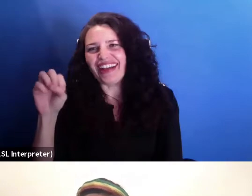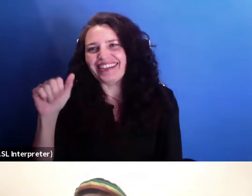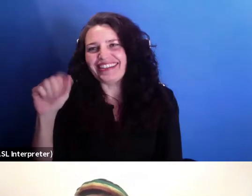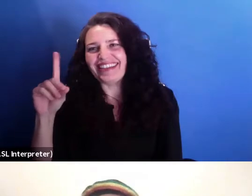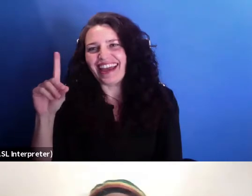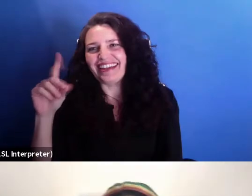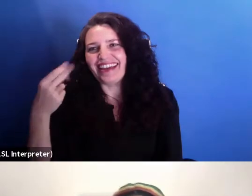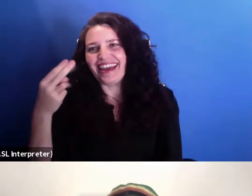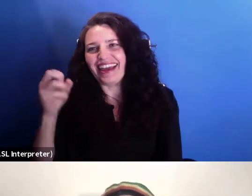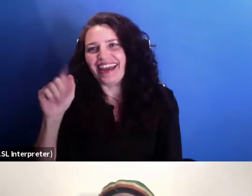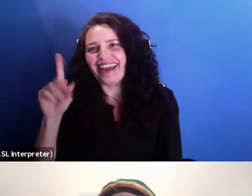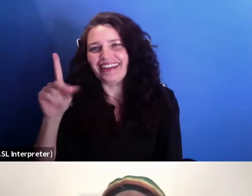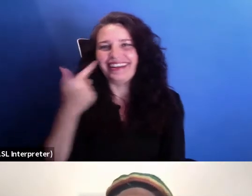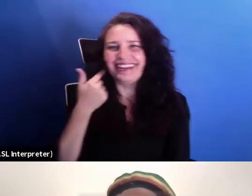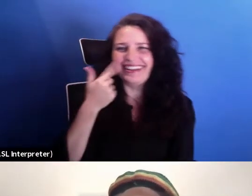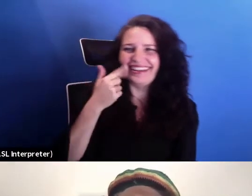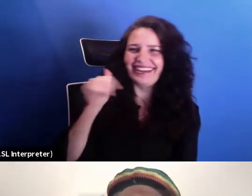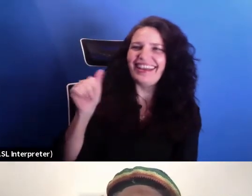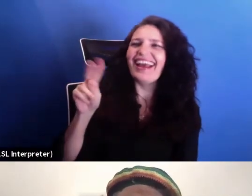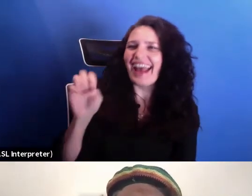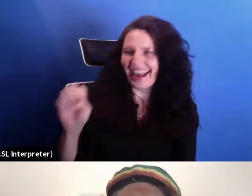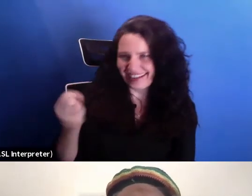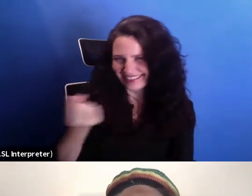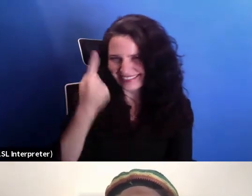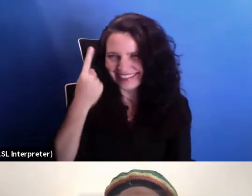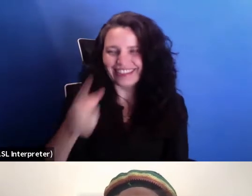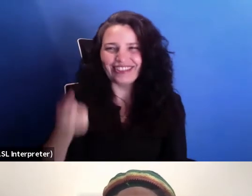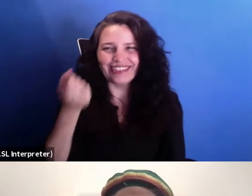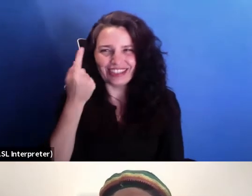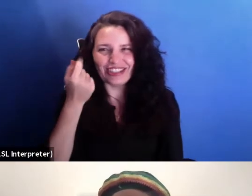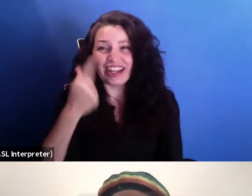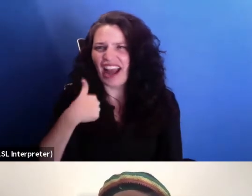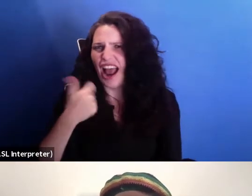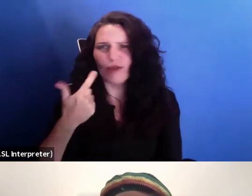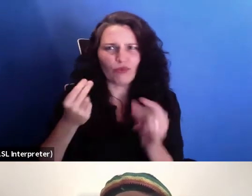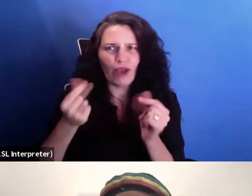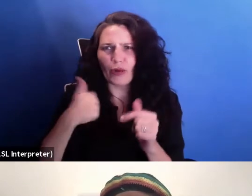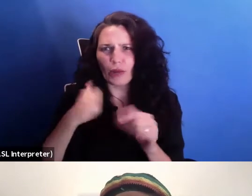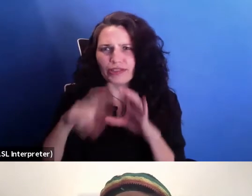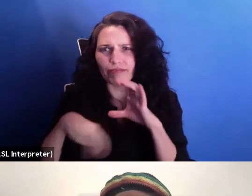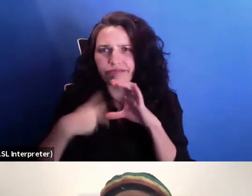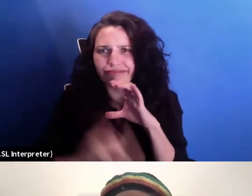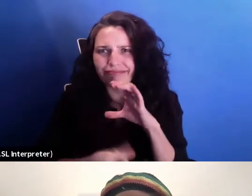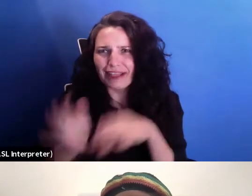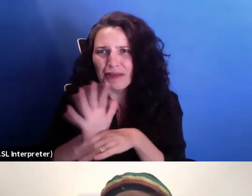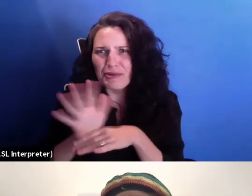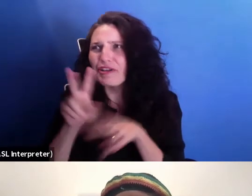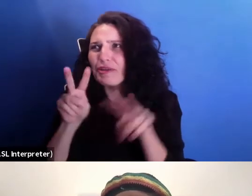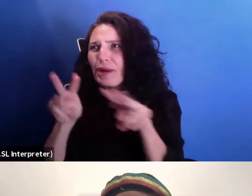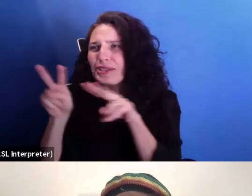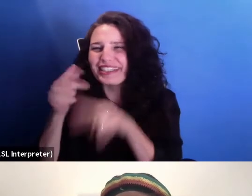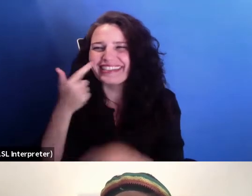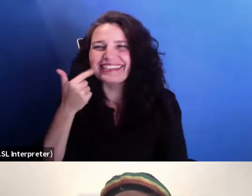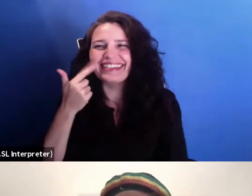I was in from the first moments of the movie. But Nicole, talk about the archives and that whole search